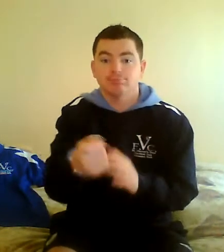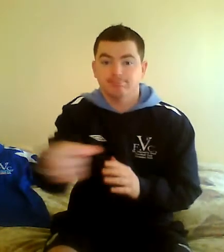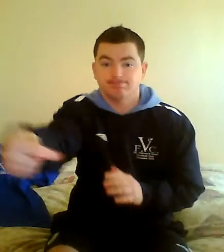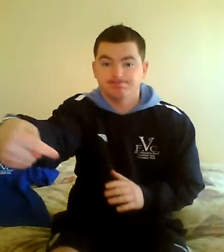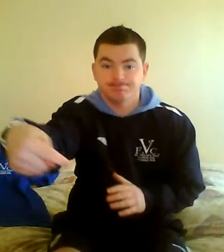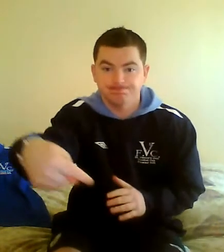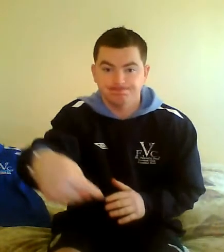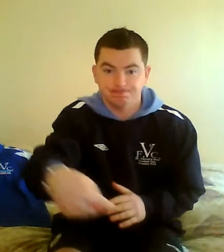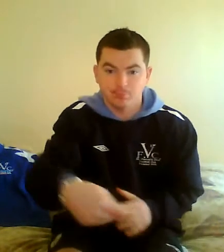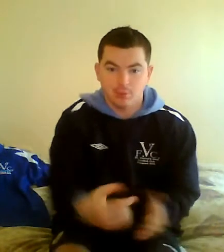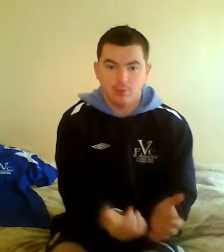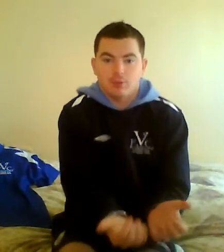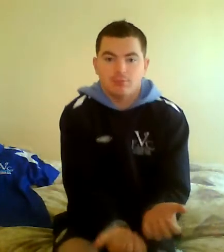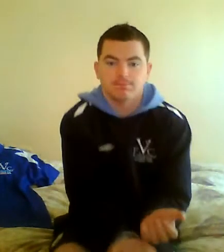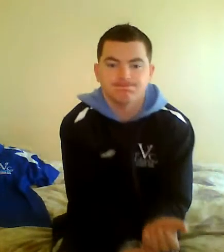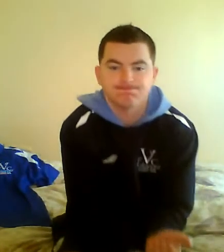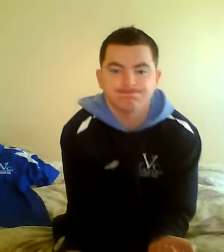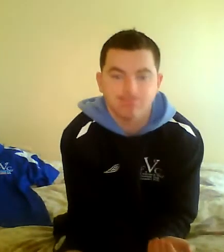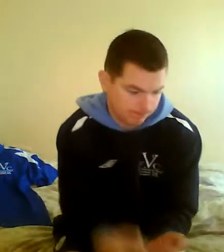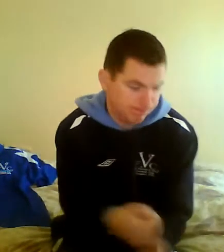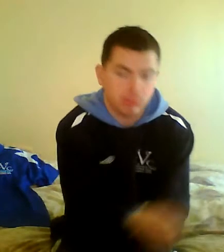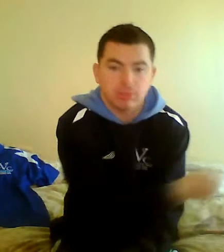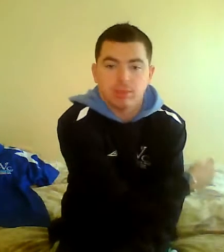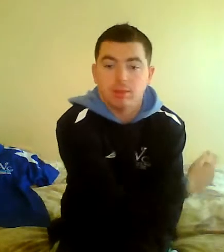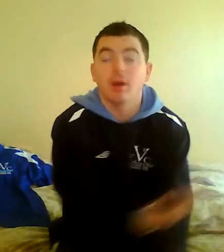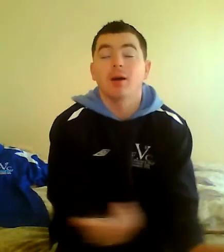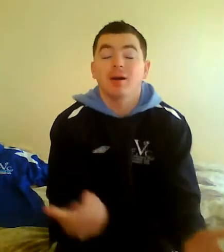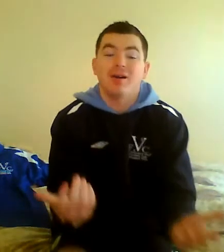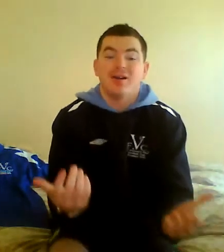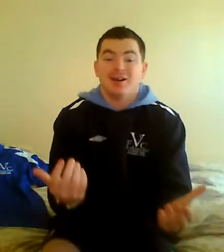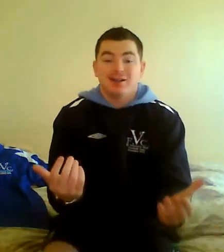than letting the soft shot squirm between his hands.